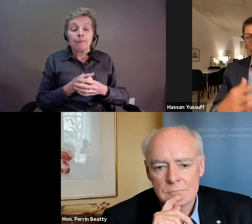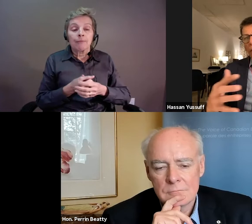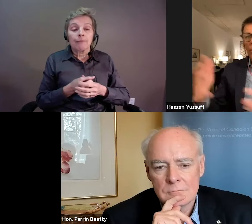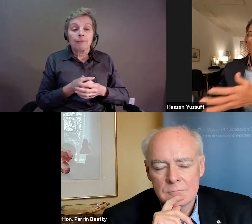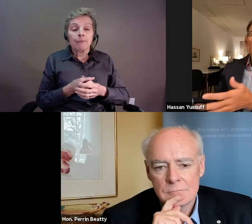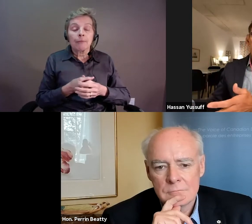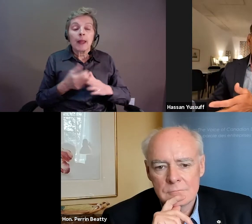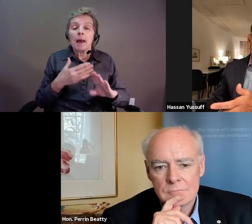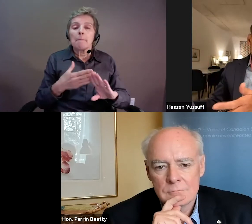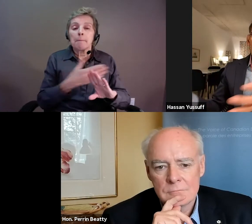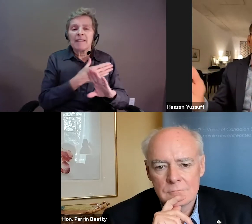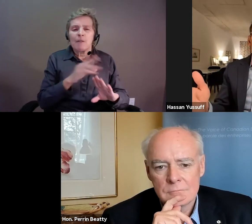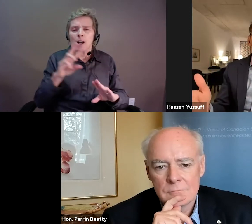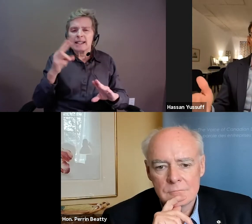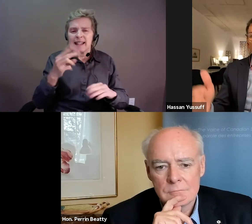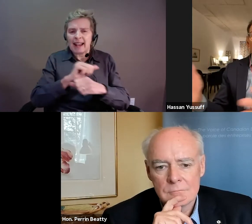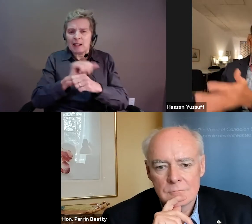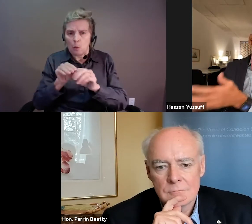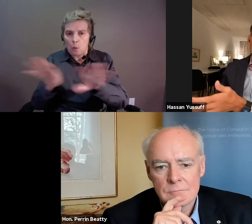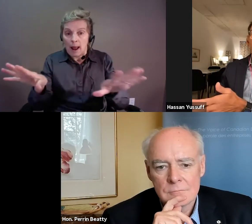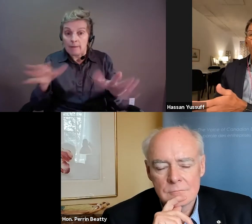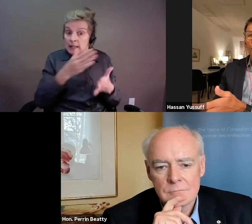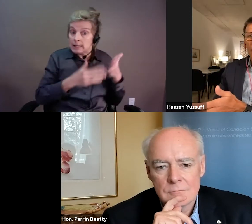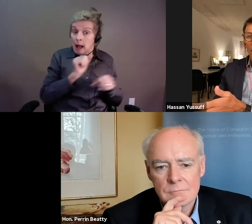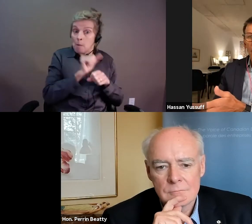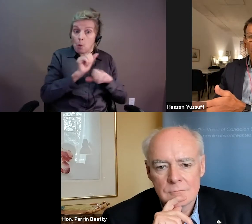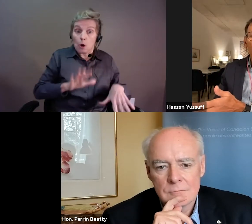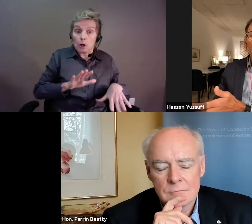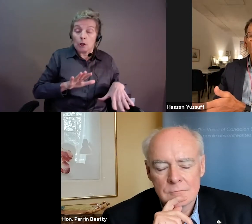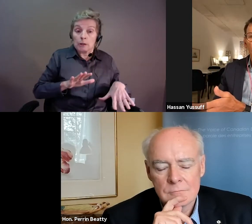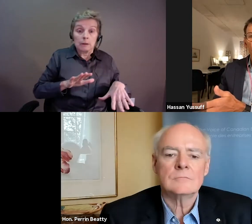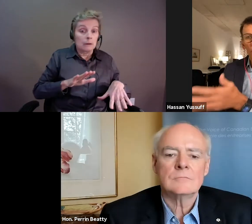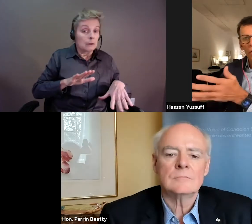before we got to the second wave of workers who never got back to employment as a result of the